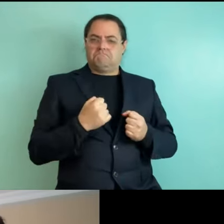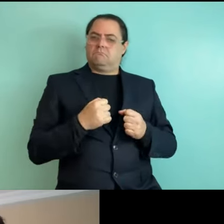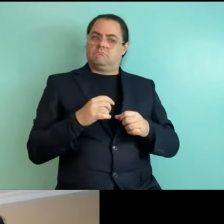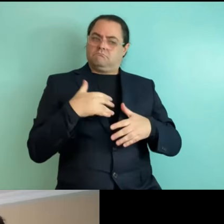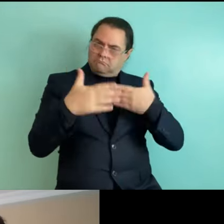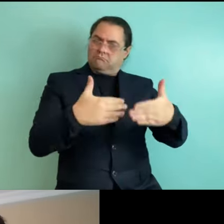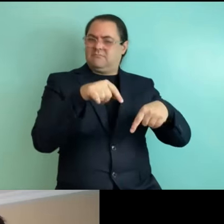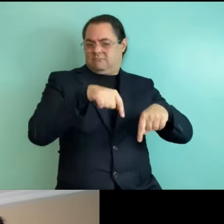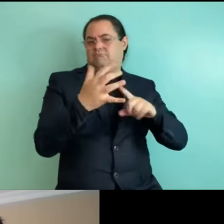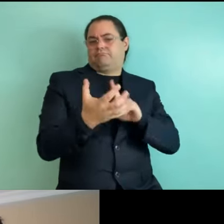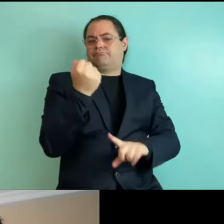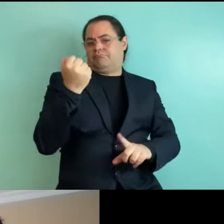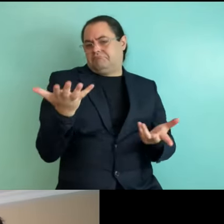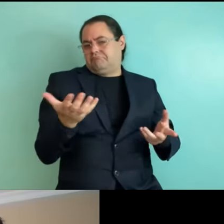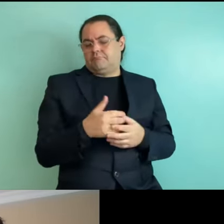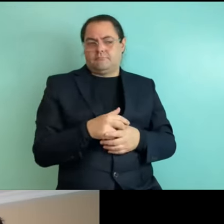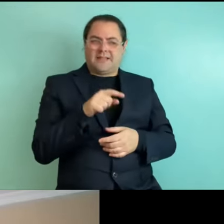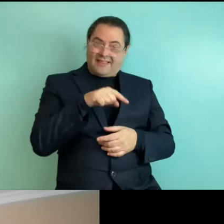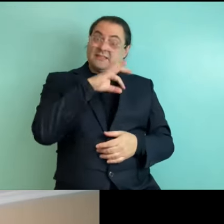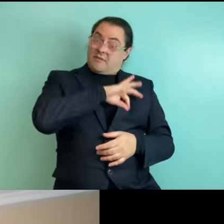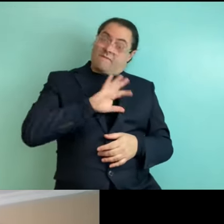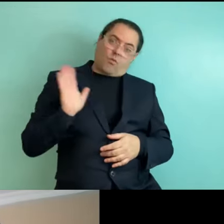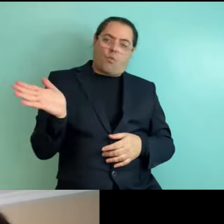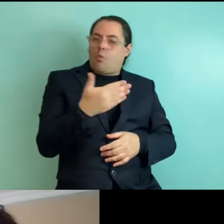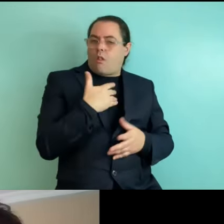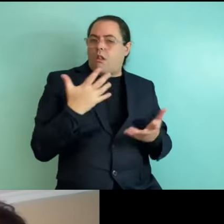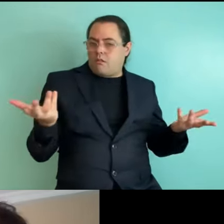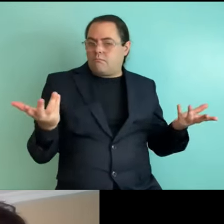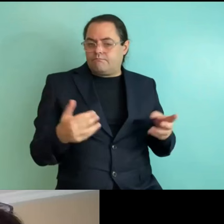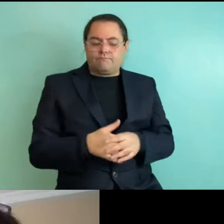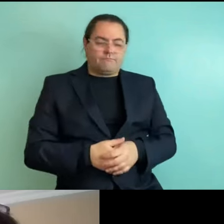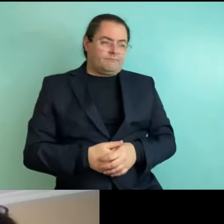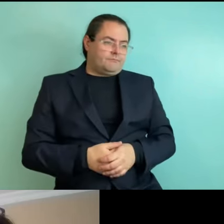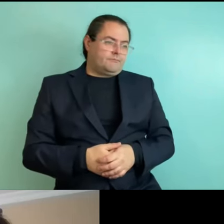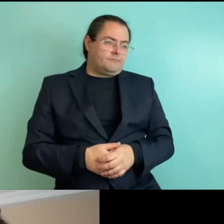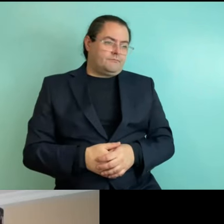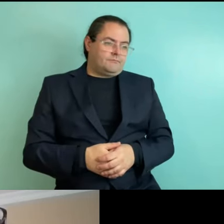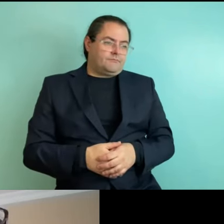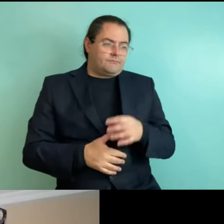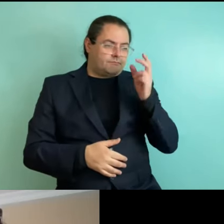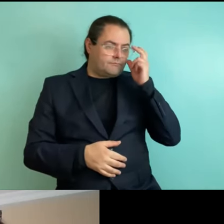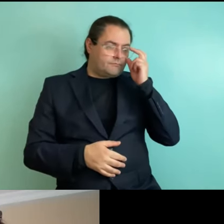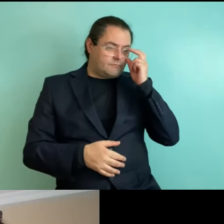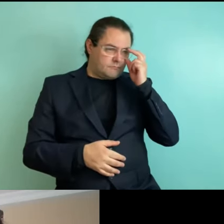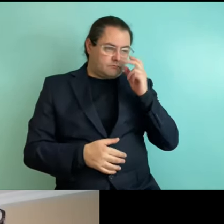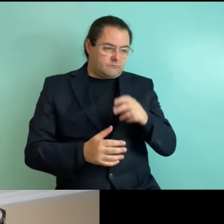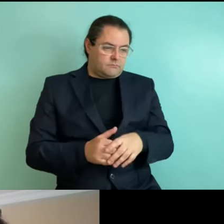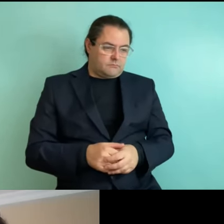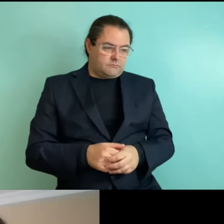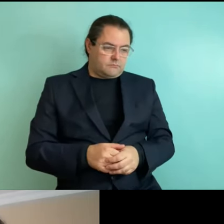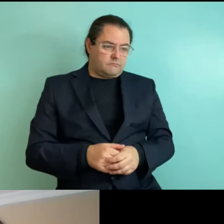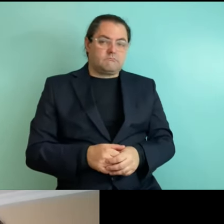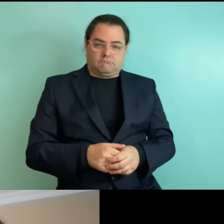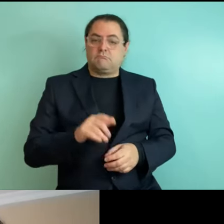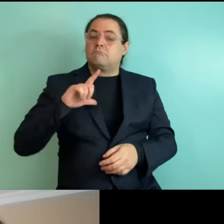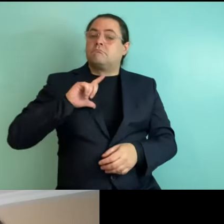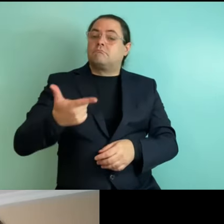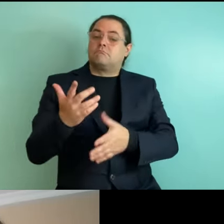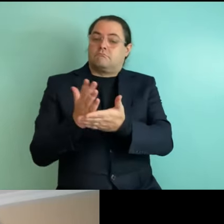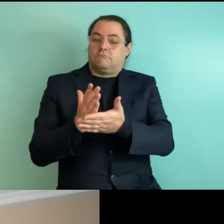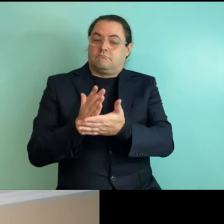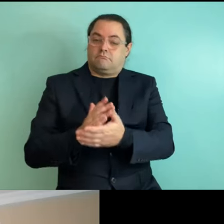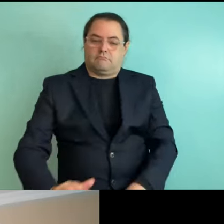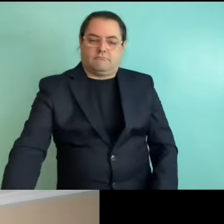mean parishes is also going to talk to these entrepreneurs.